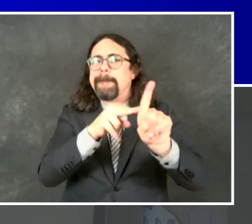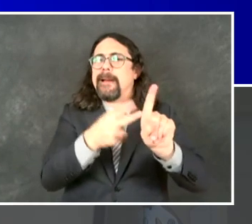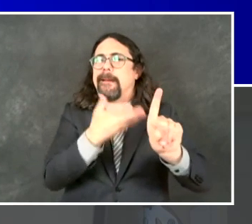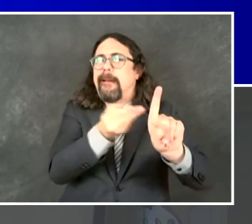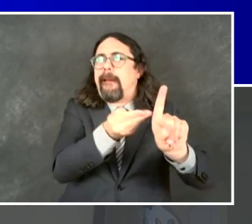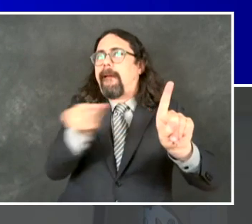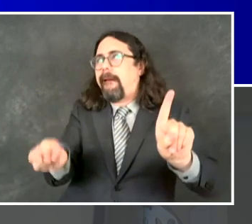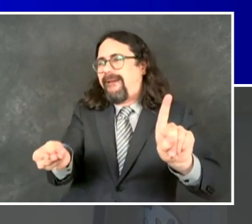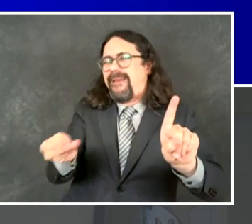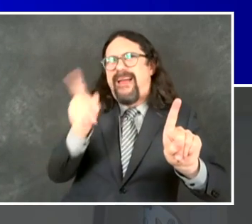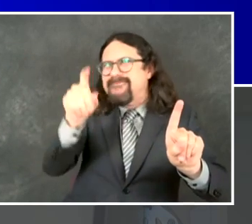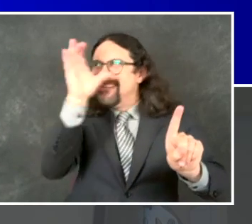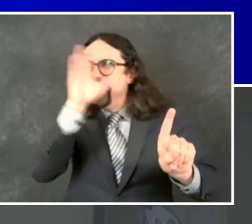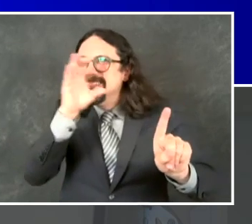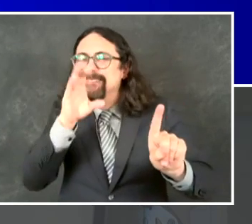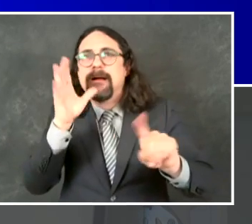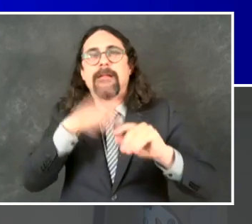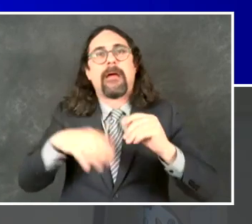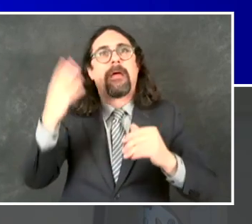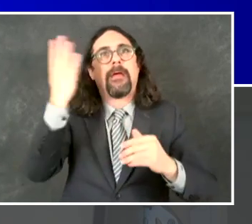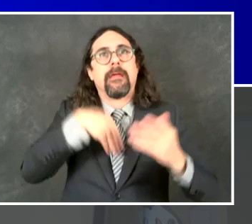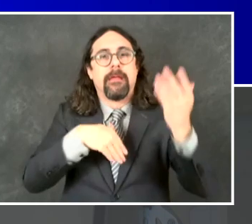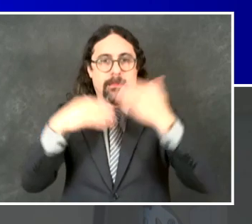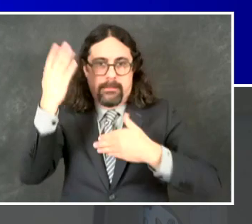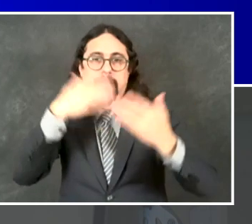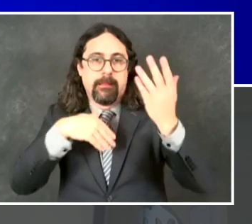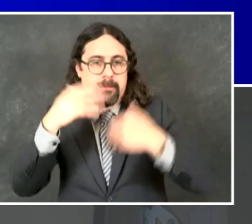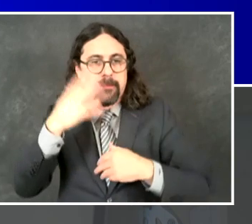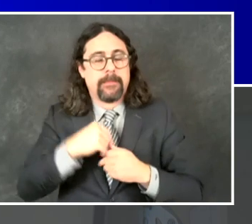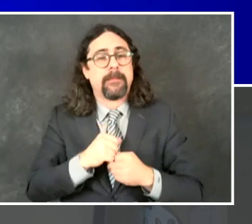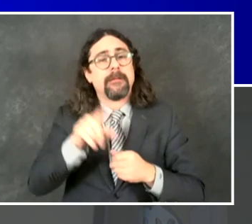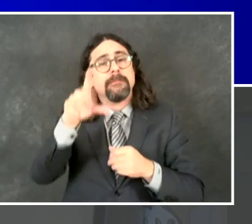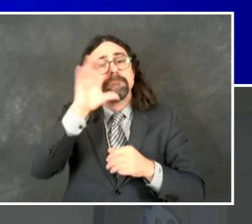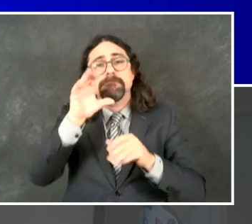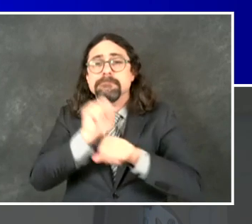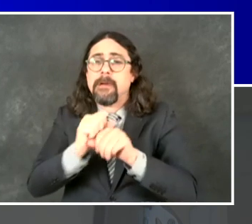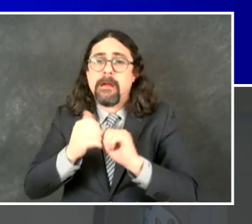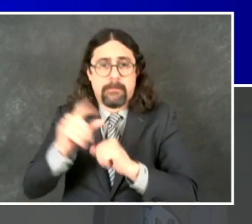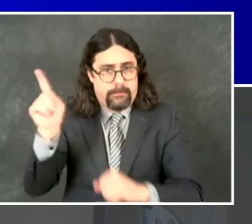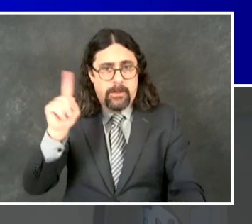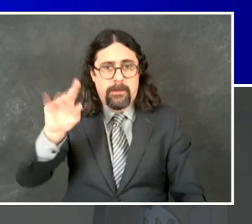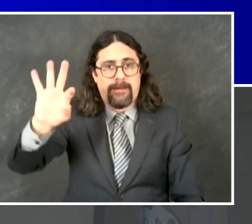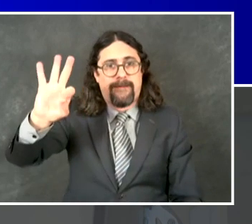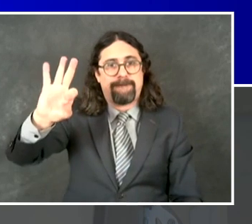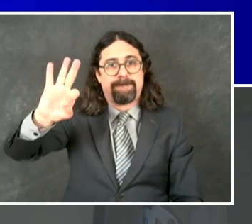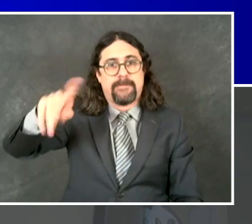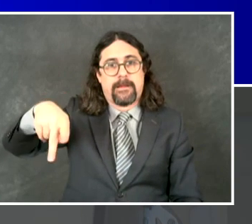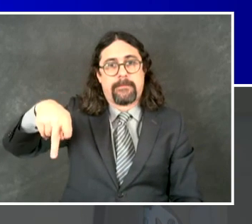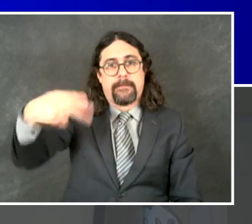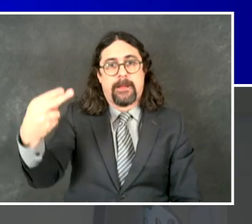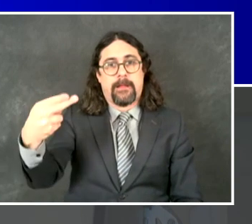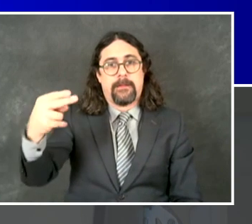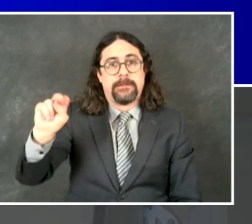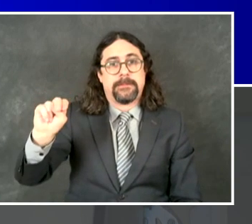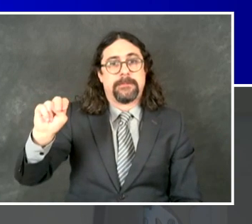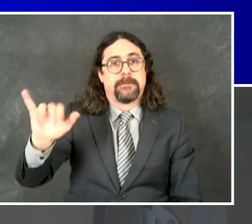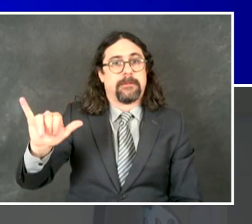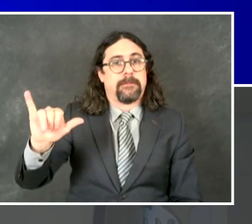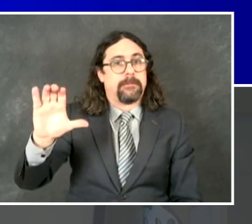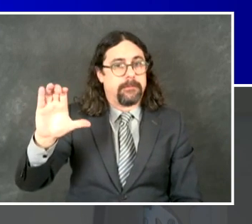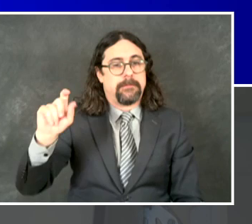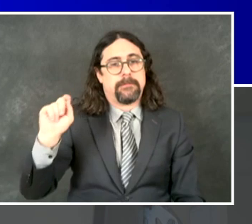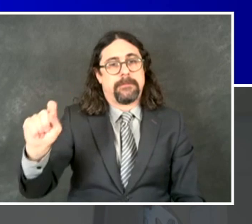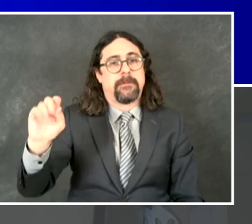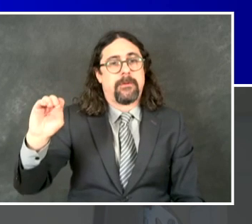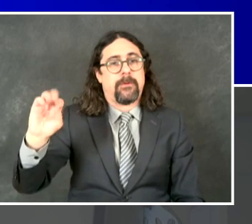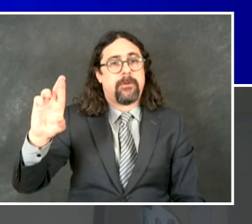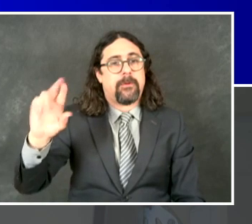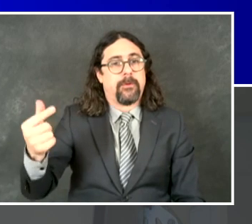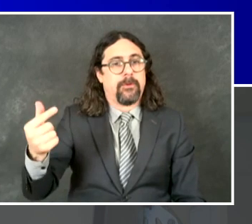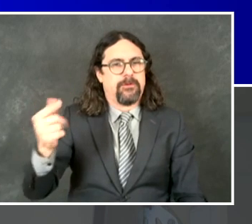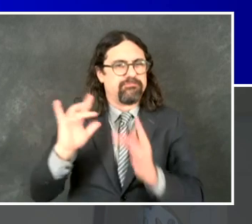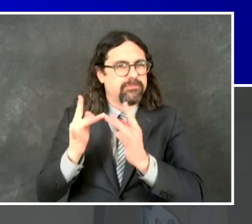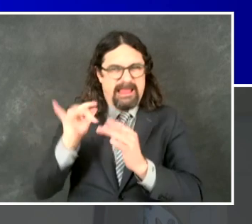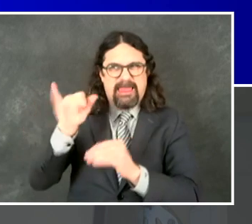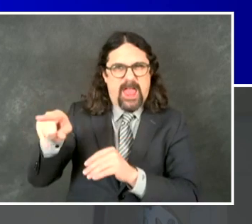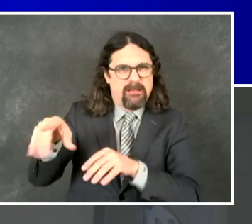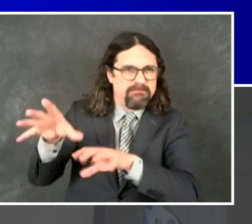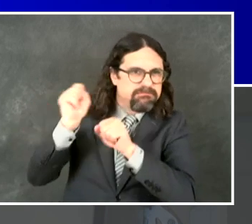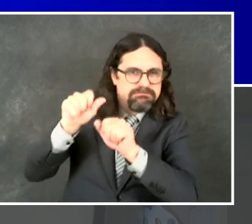HEALTH WEB SITE.